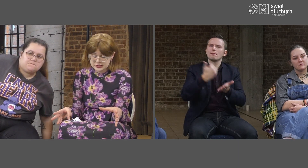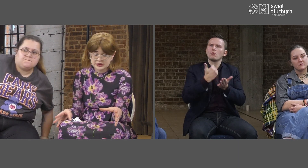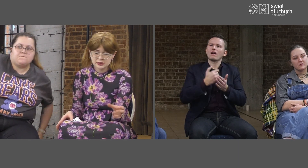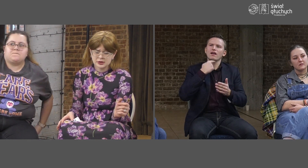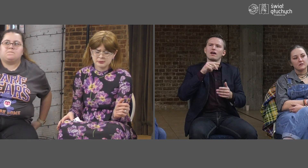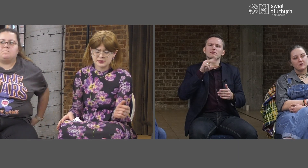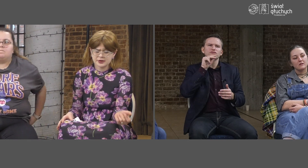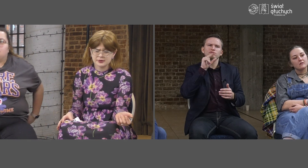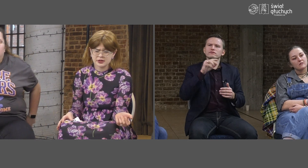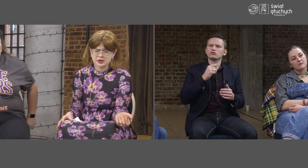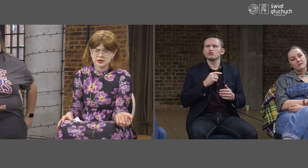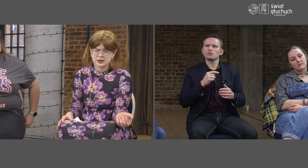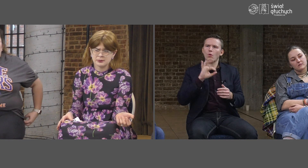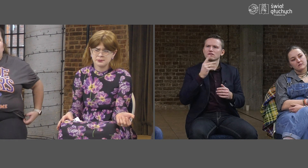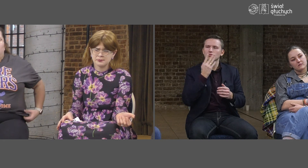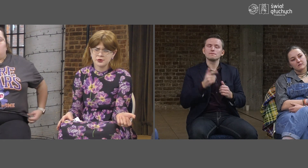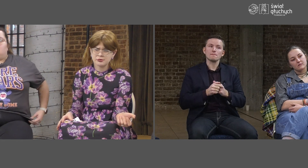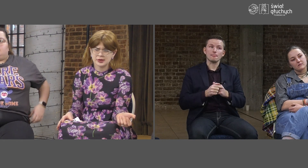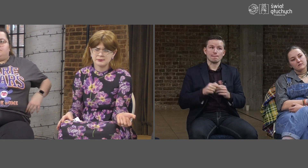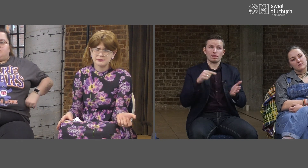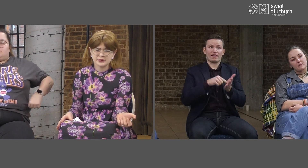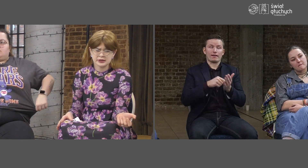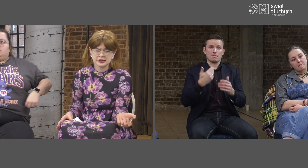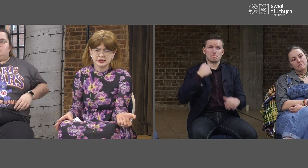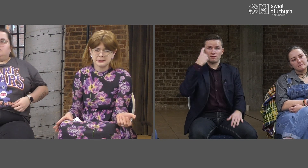And I remember